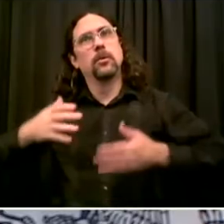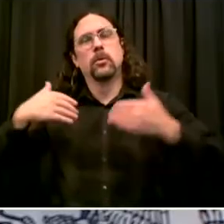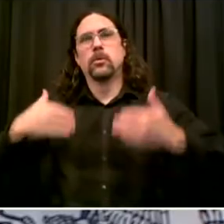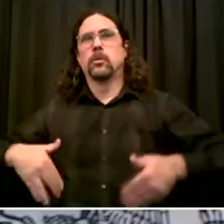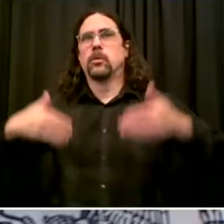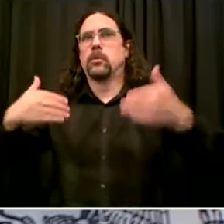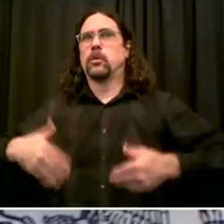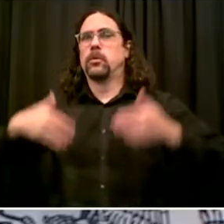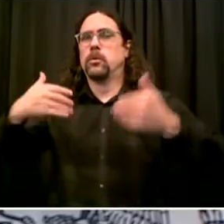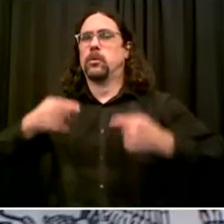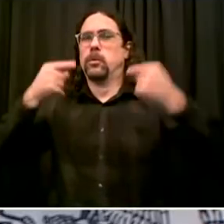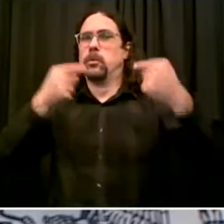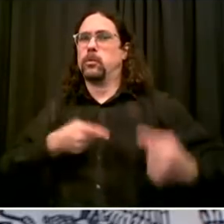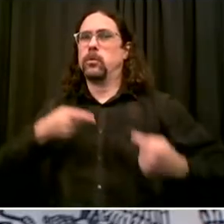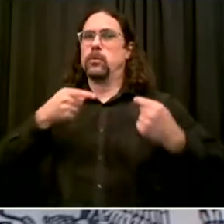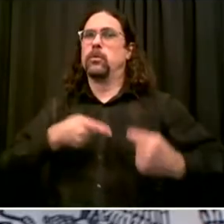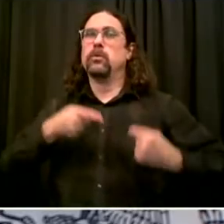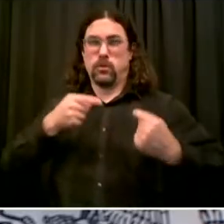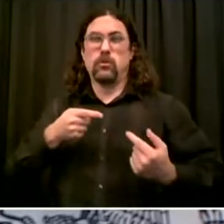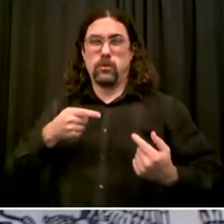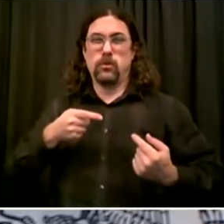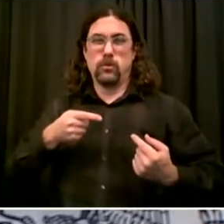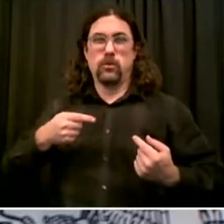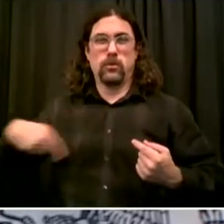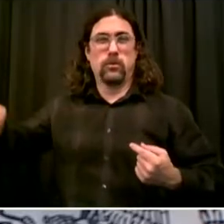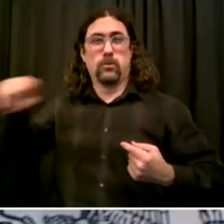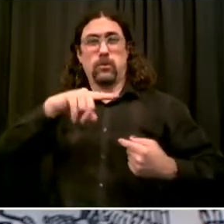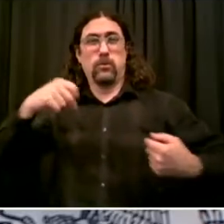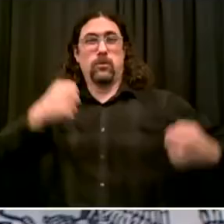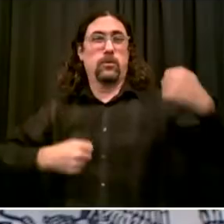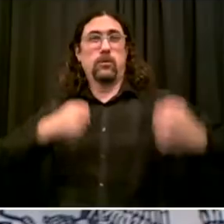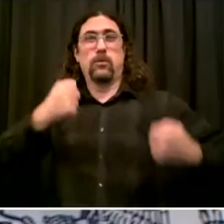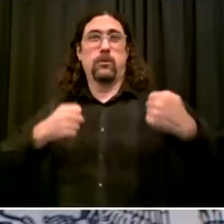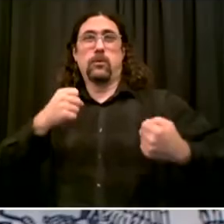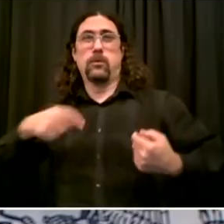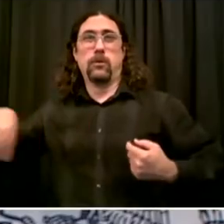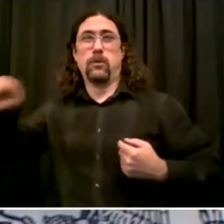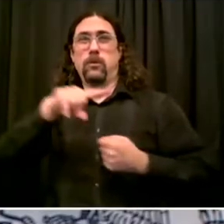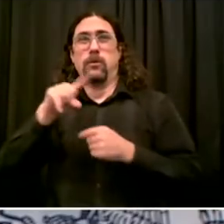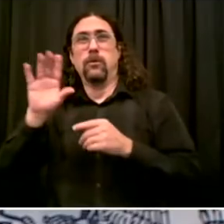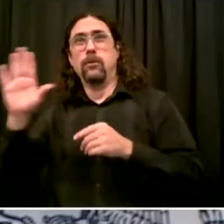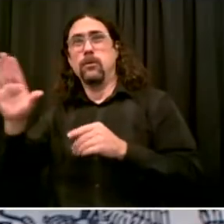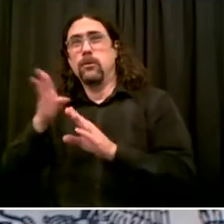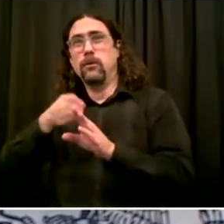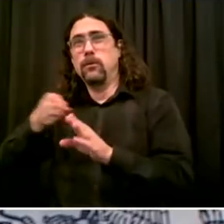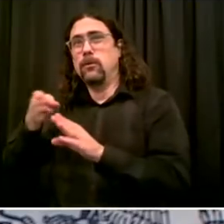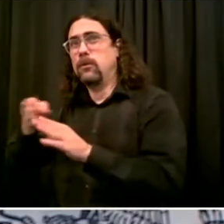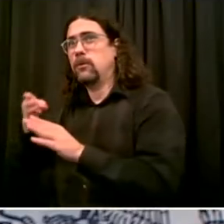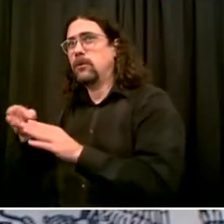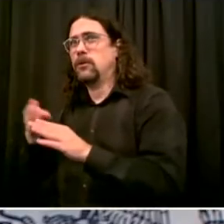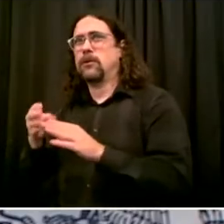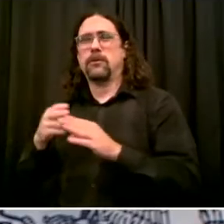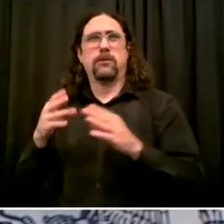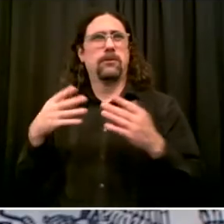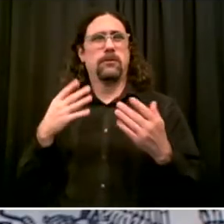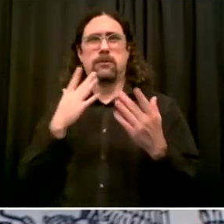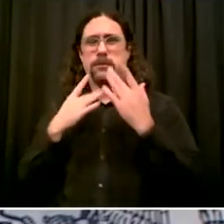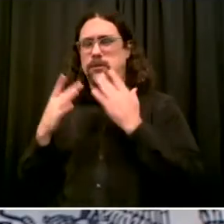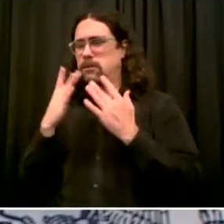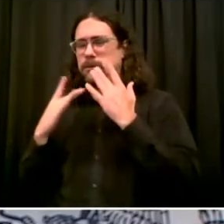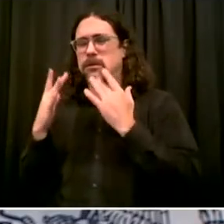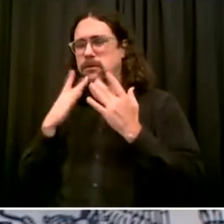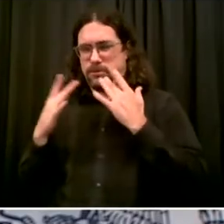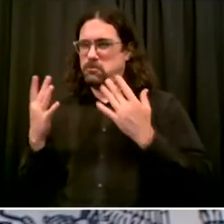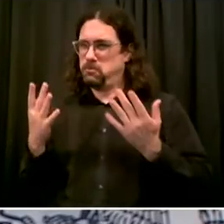IS WAS A KREESH